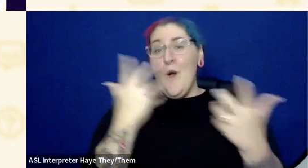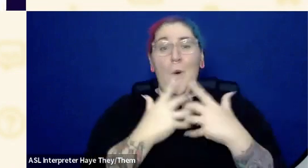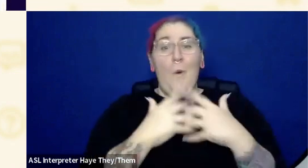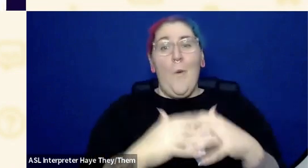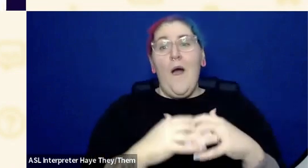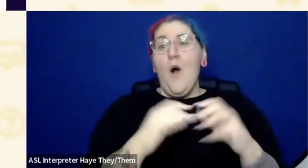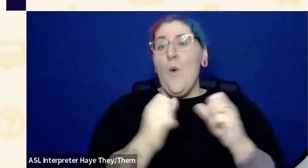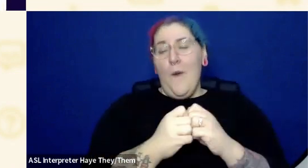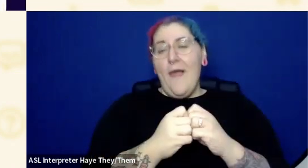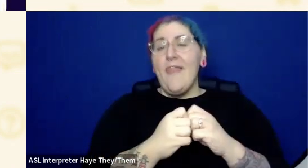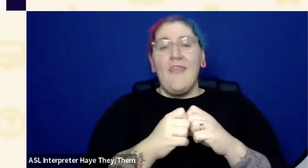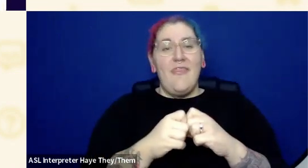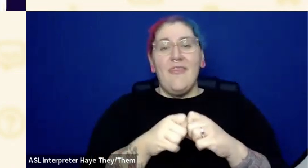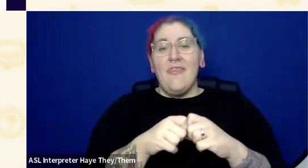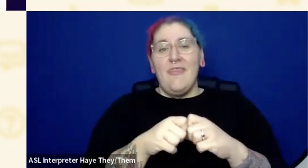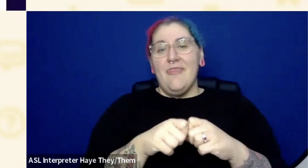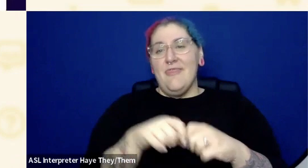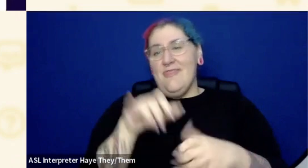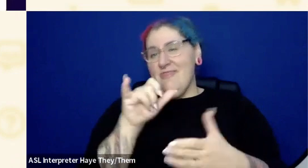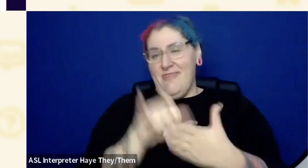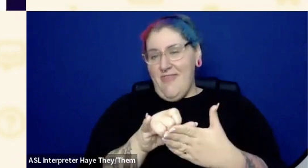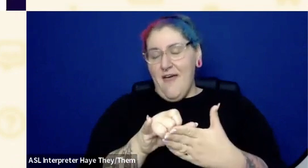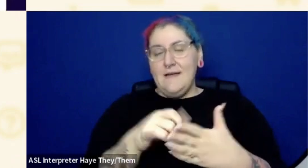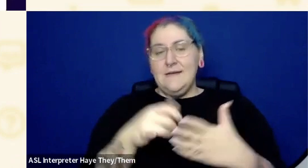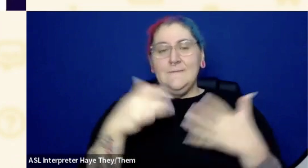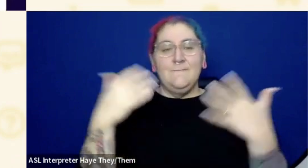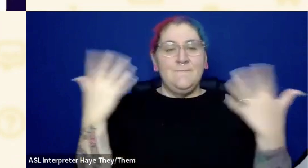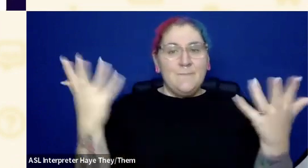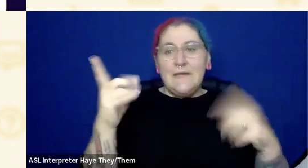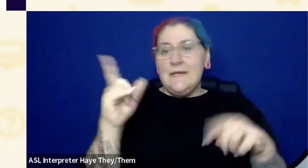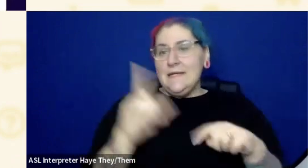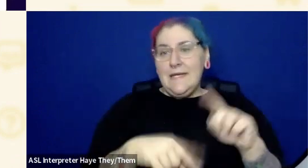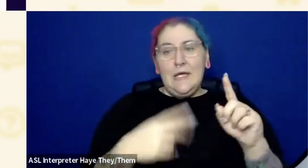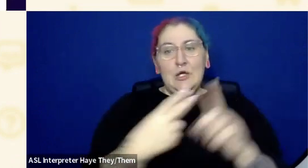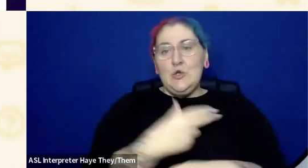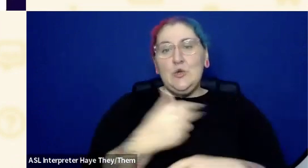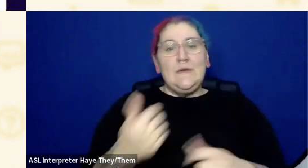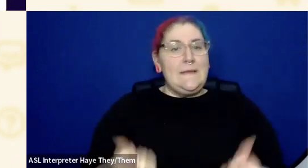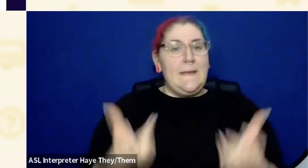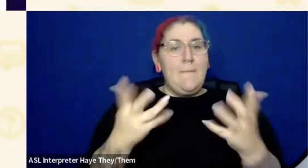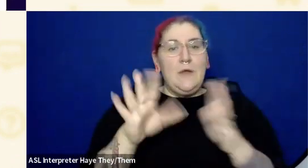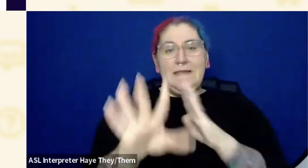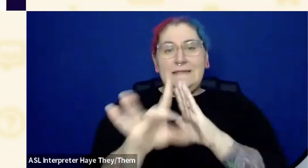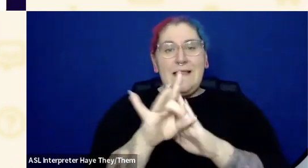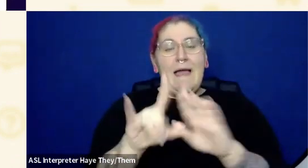So we can't use the Multi-Select but fortunately we have some other options available to us.